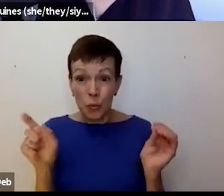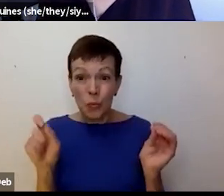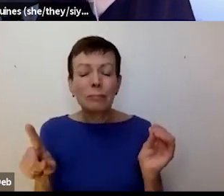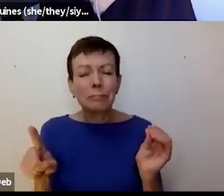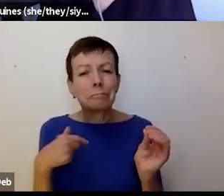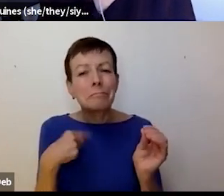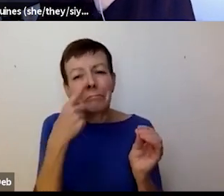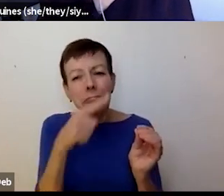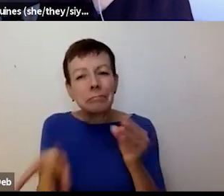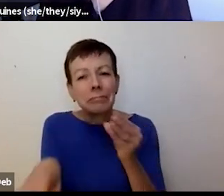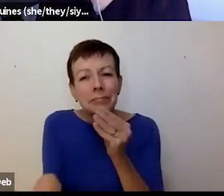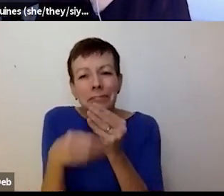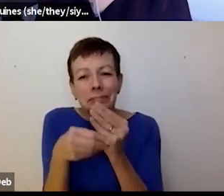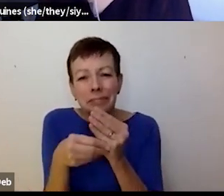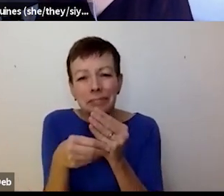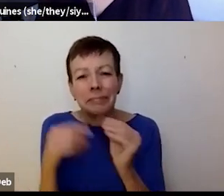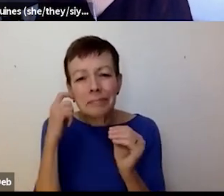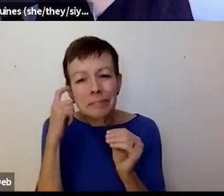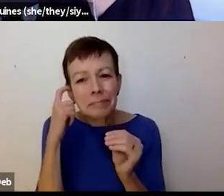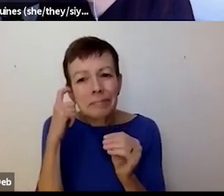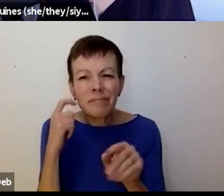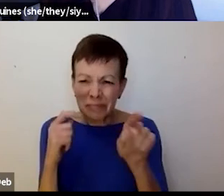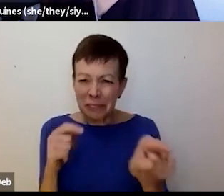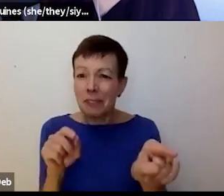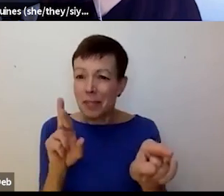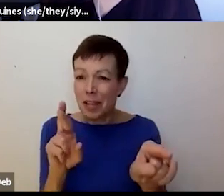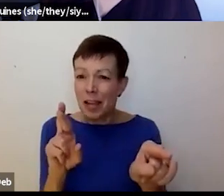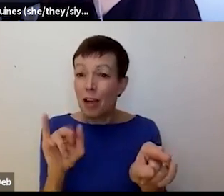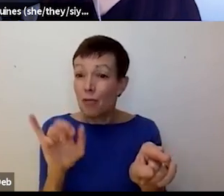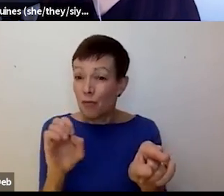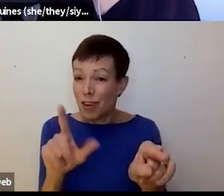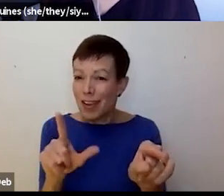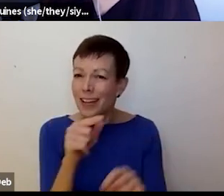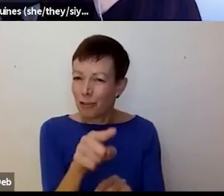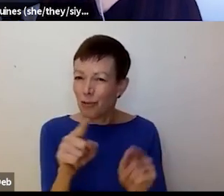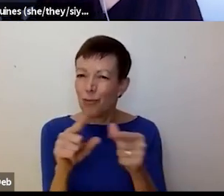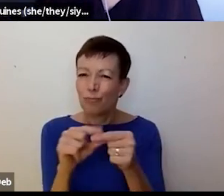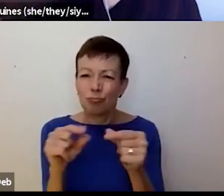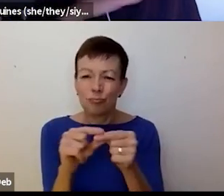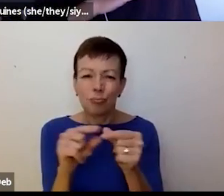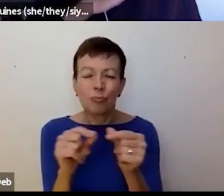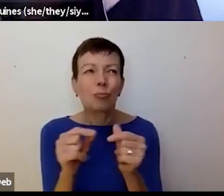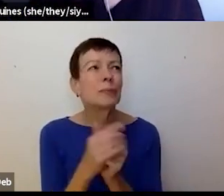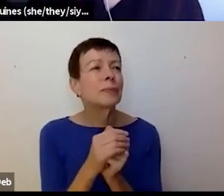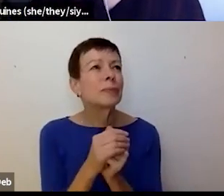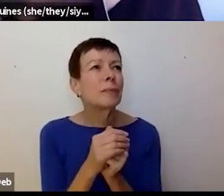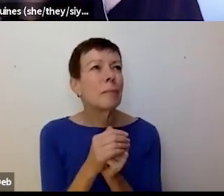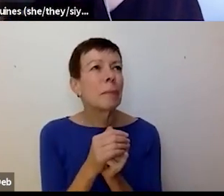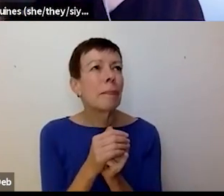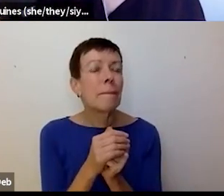something that you even said Riel about how this is a very flat organization where